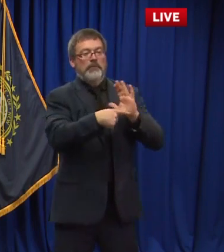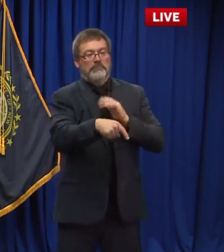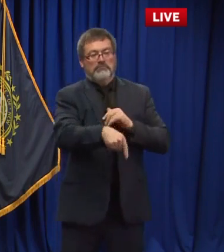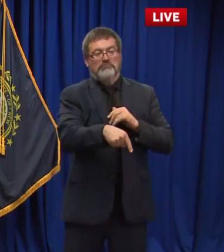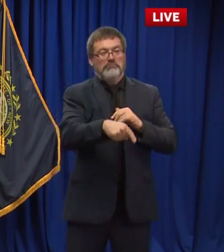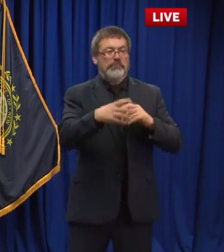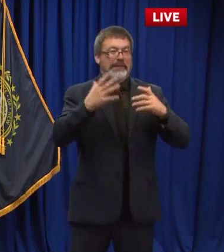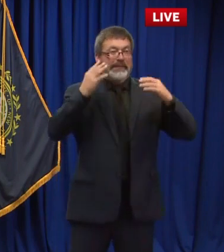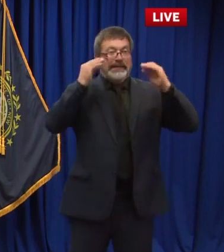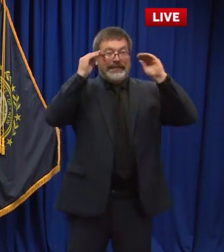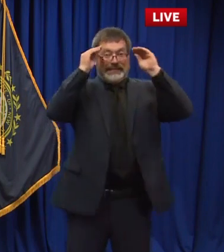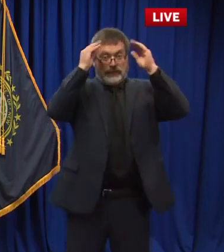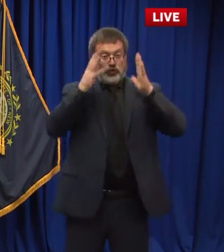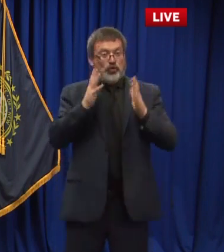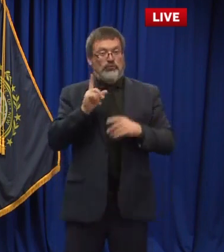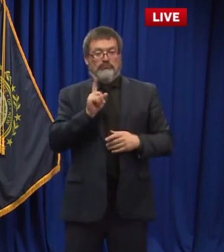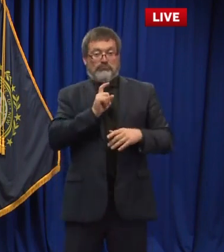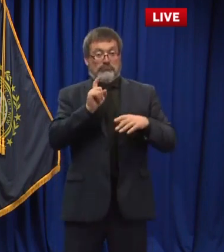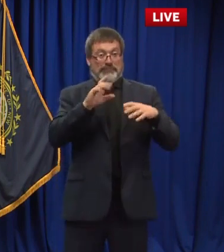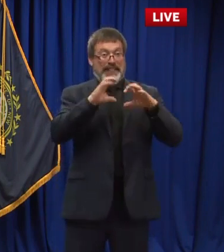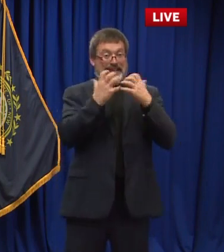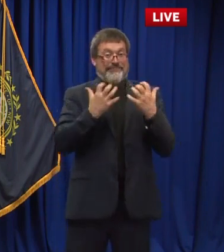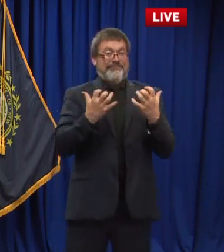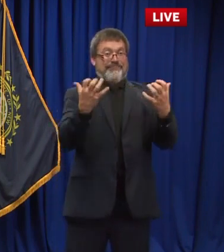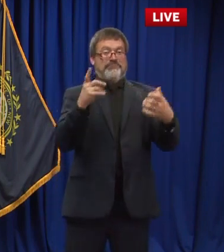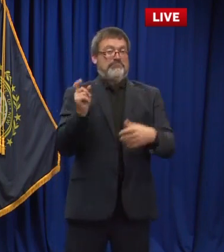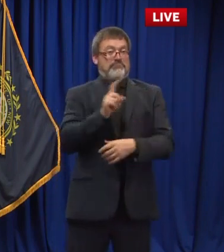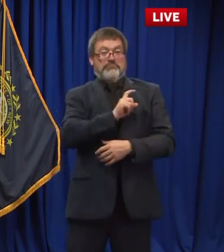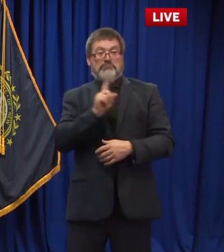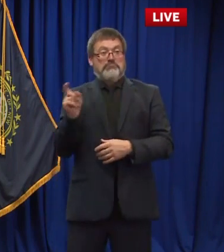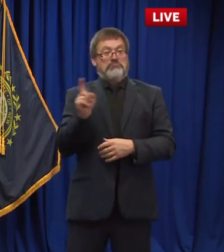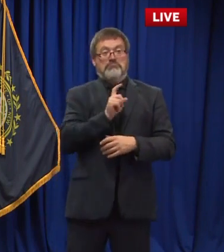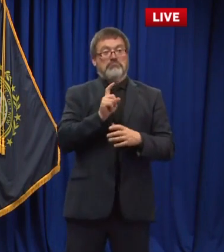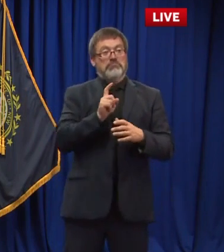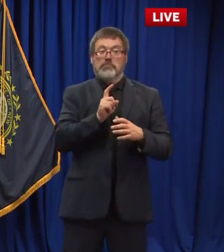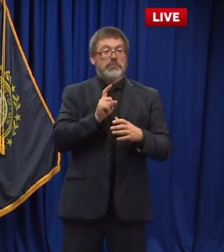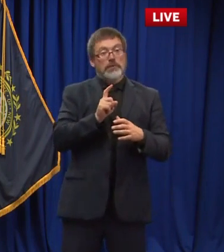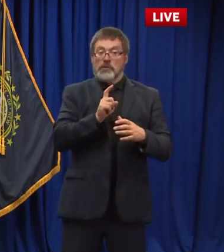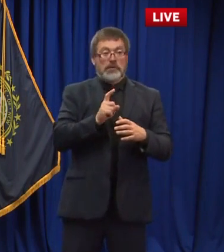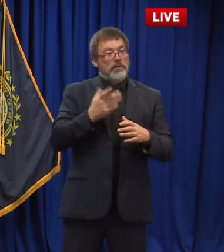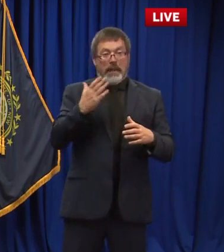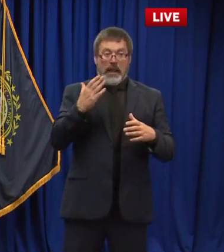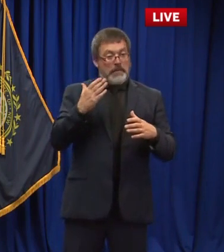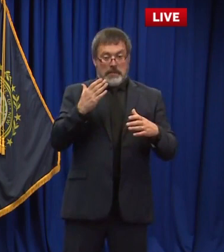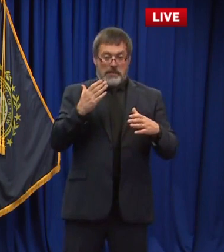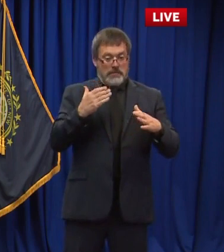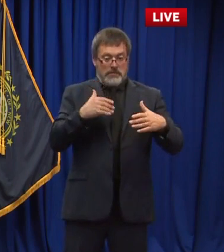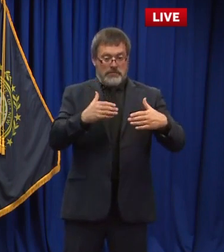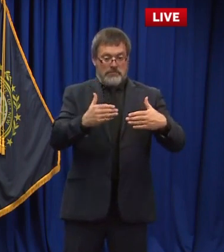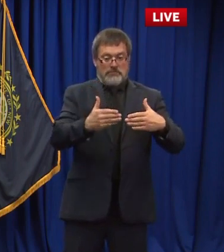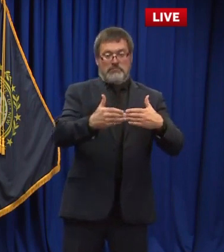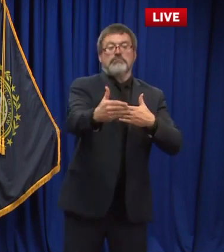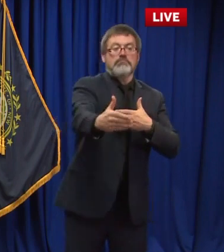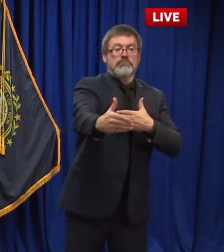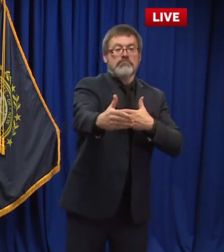THE DISTANCING A TEACHER MIGHT HAVE STANDING AT THE BLACK TO THEIR FIRST STUDENT IN THE CLASSROOM.